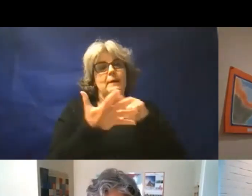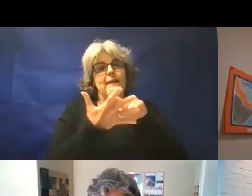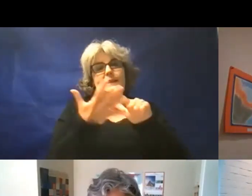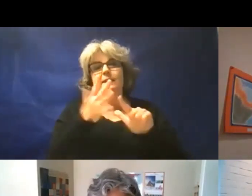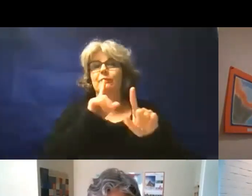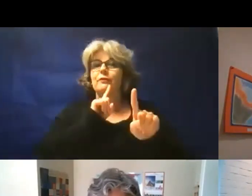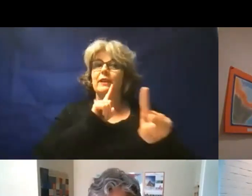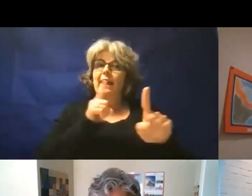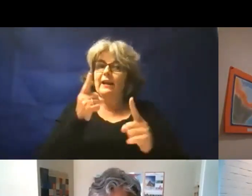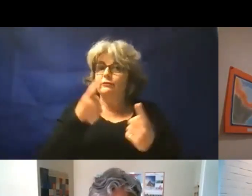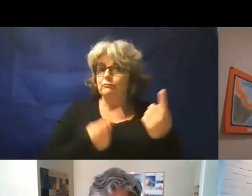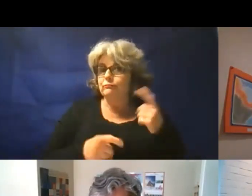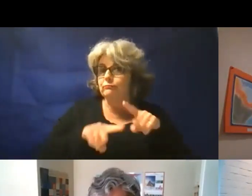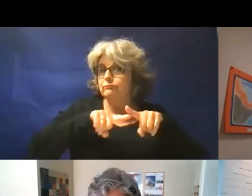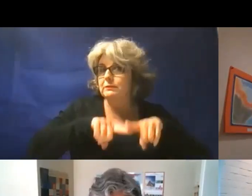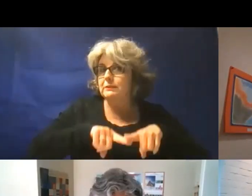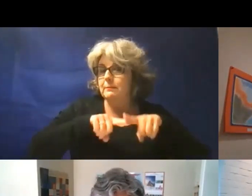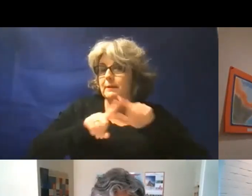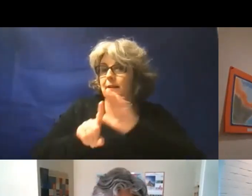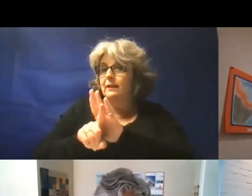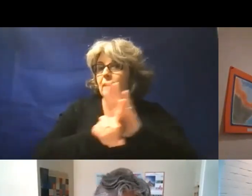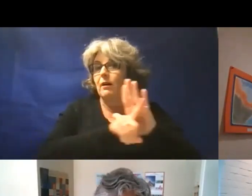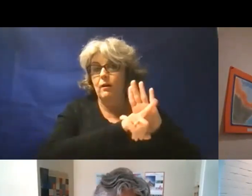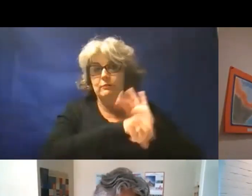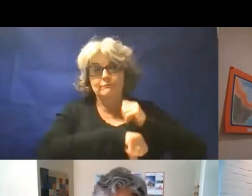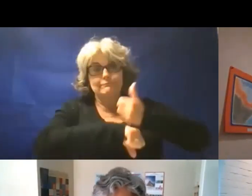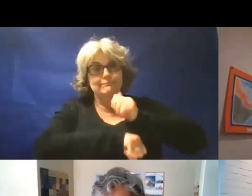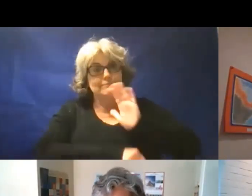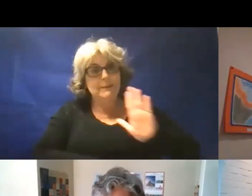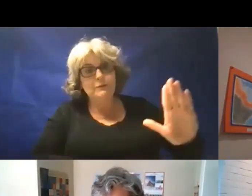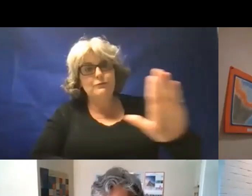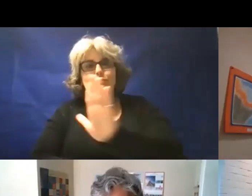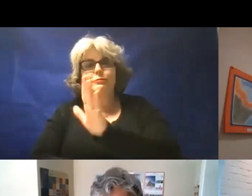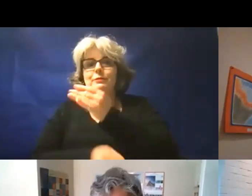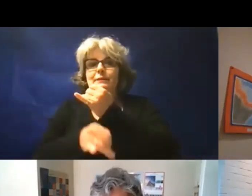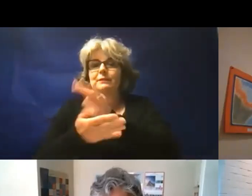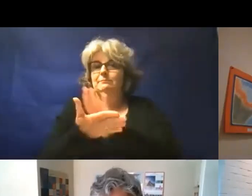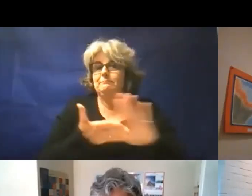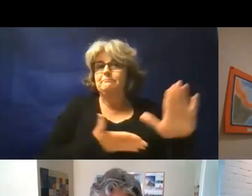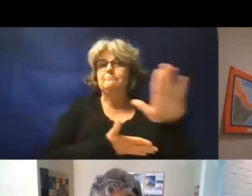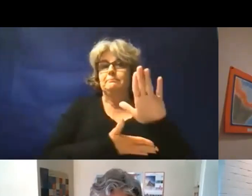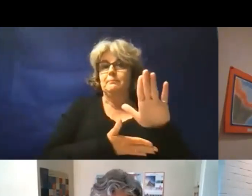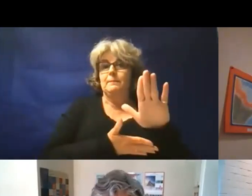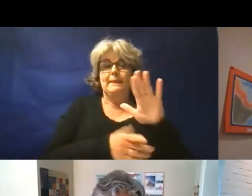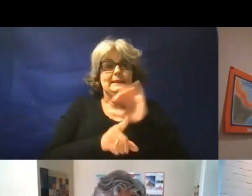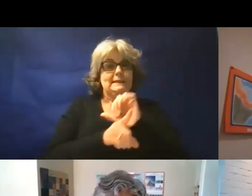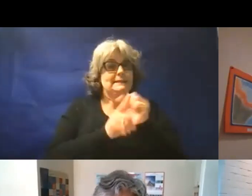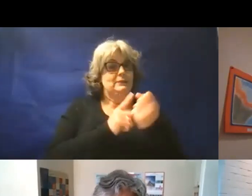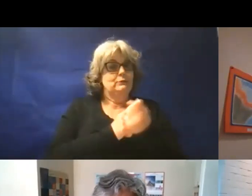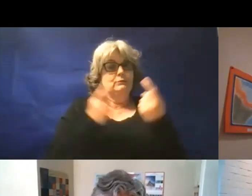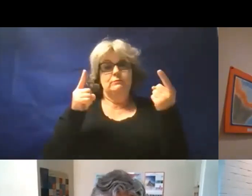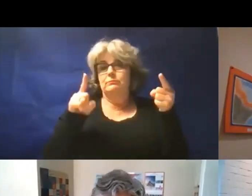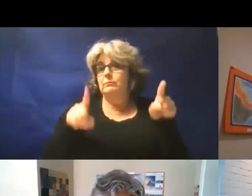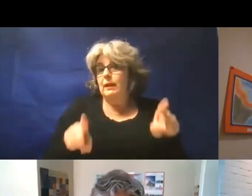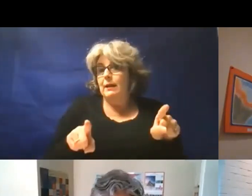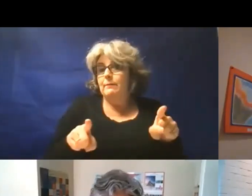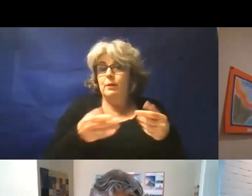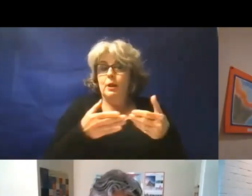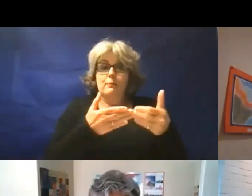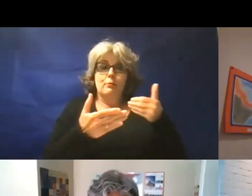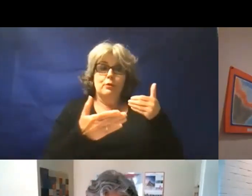based on what the setup is at your institution we have situations where pre-travel information is